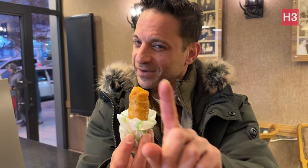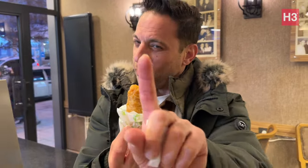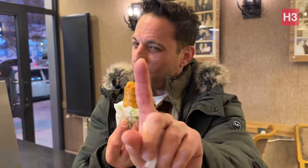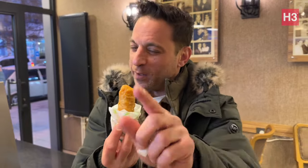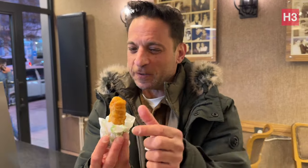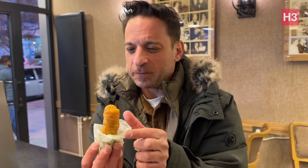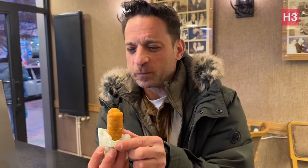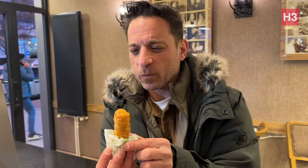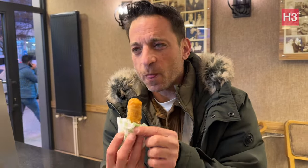[Memnos]: Wait, wait.